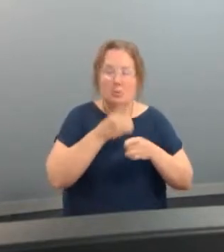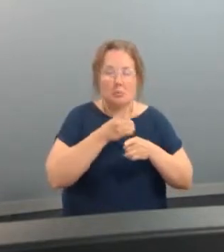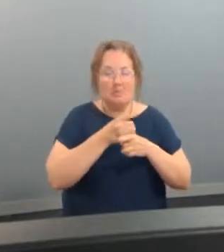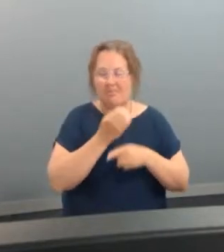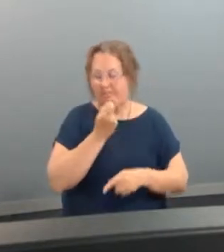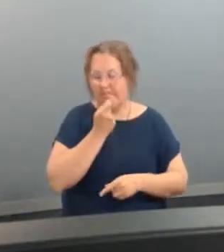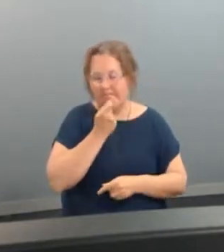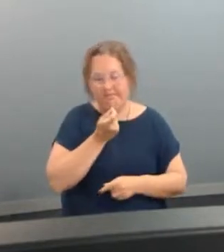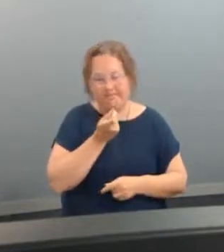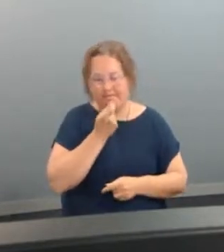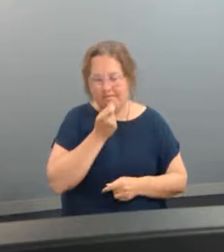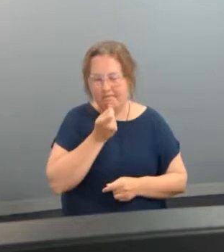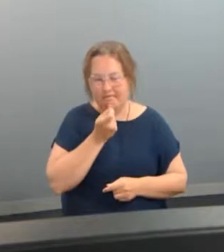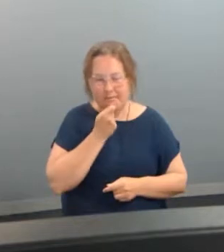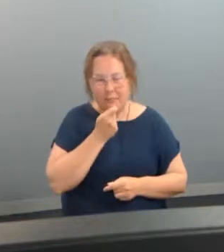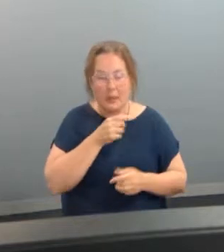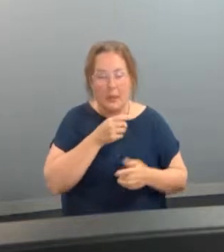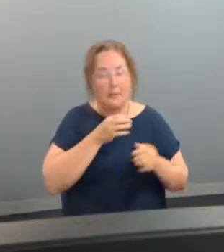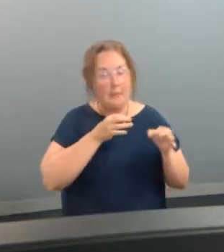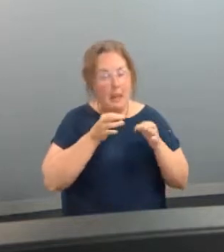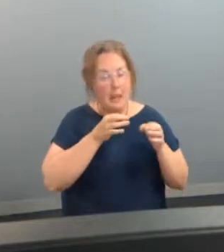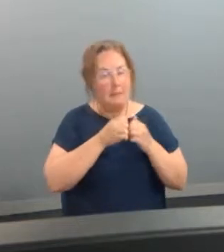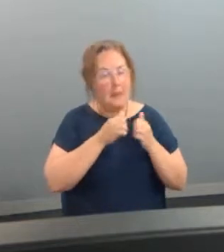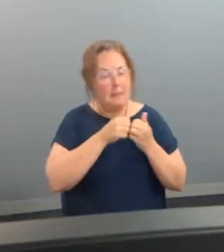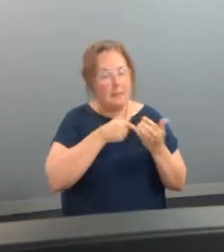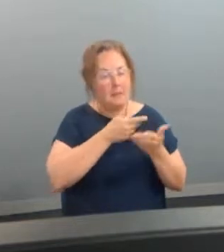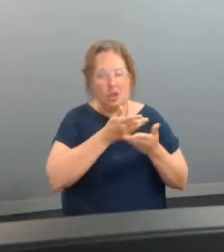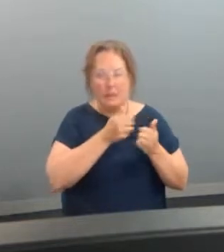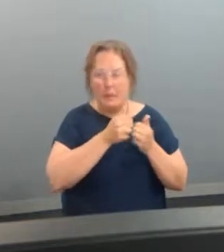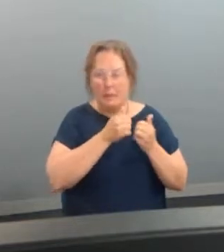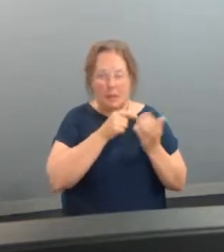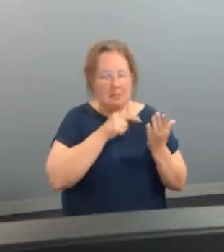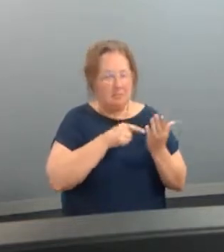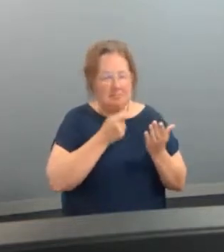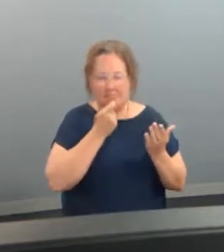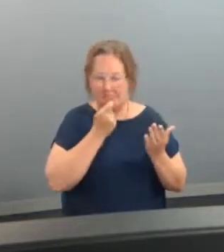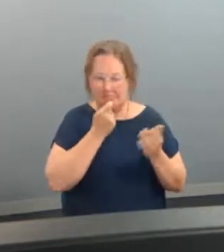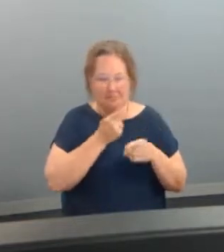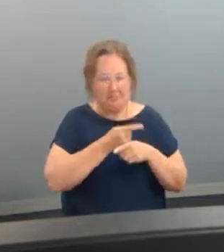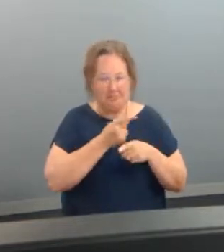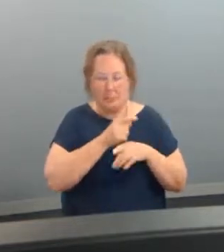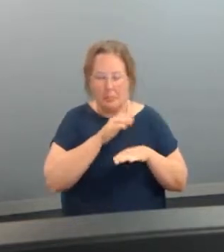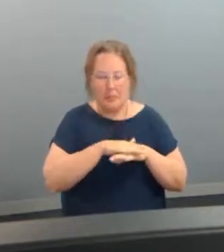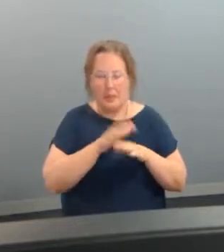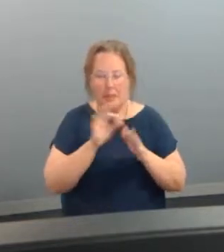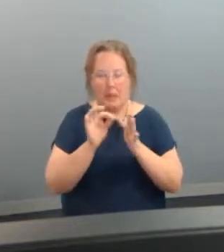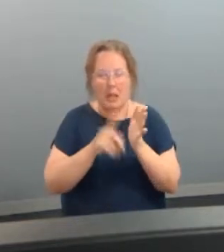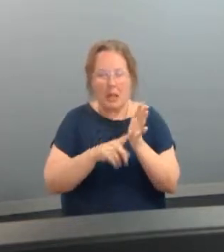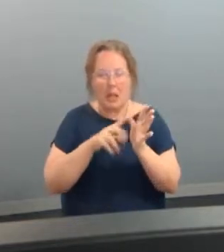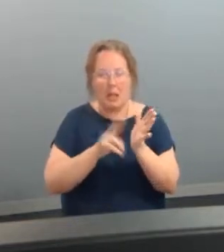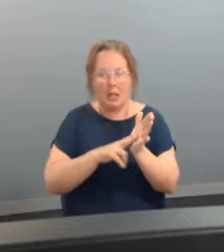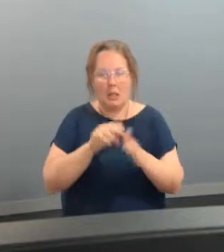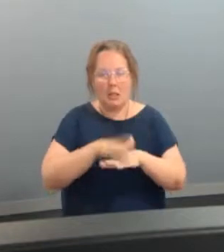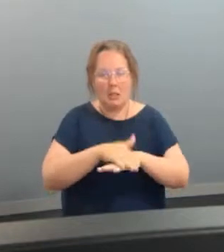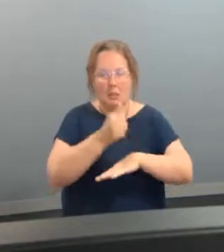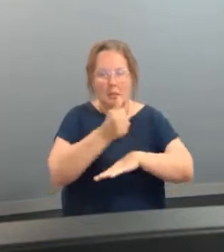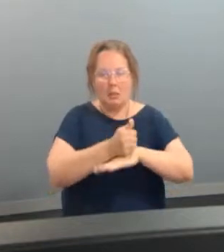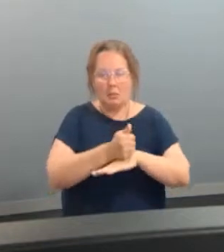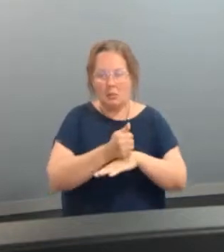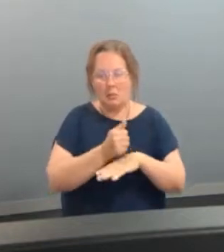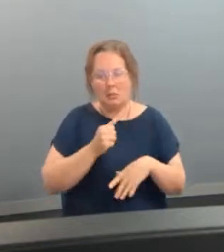there is very little reference of support in the papers, I am not quite sure where they come in. The planning paper